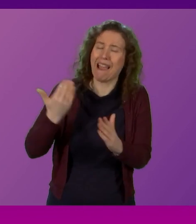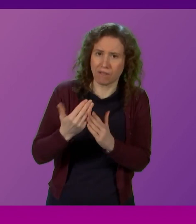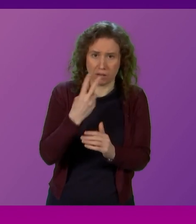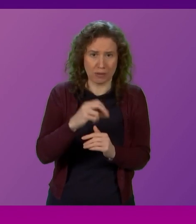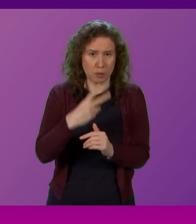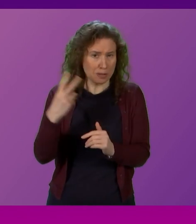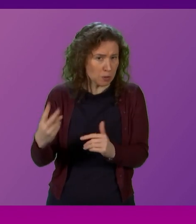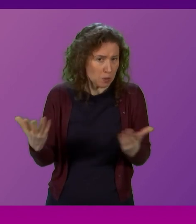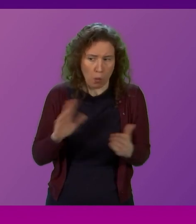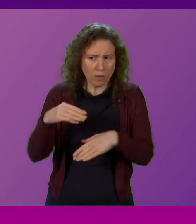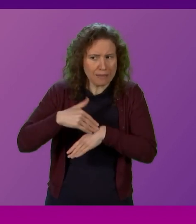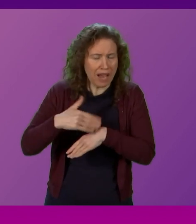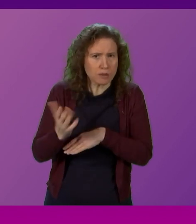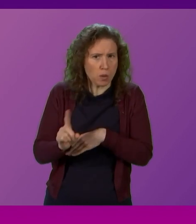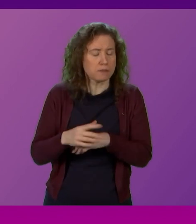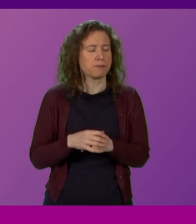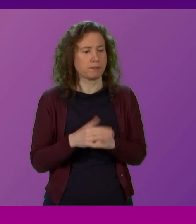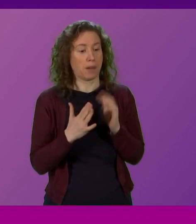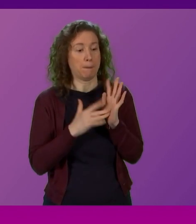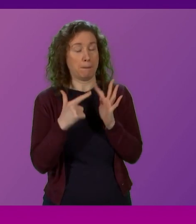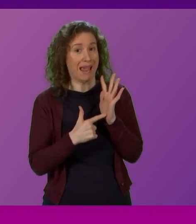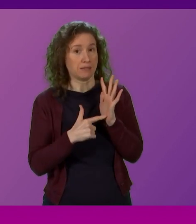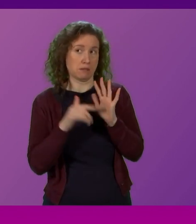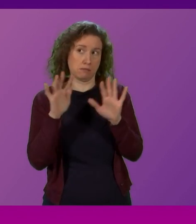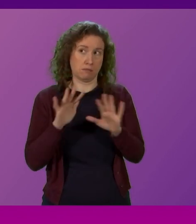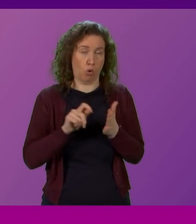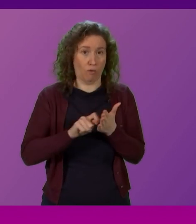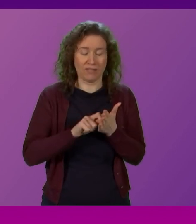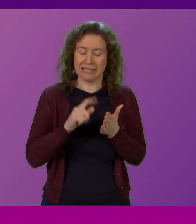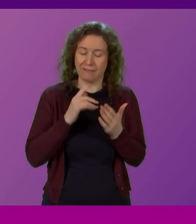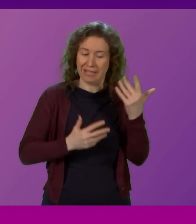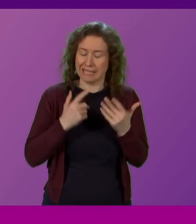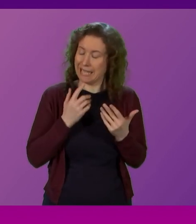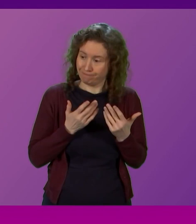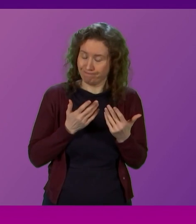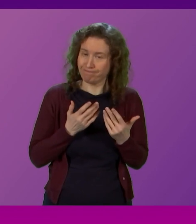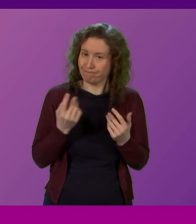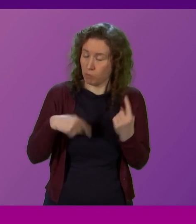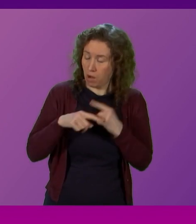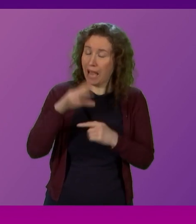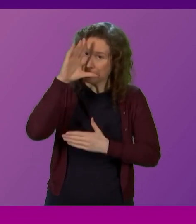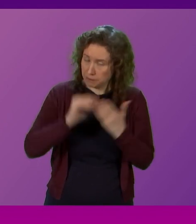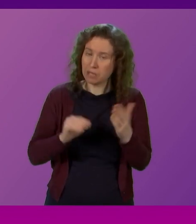The Met Office figures underline that we are already experiencing climate change impacts in Scotland.